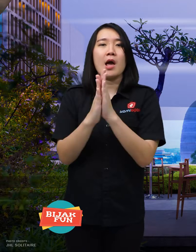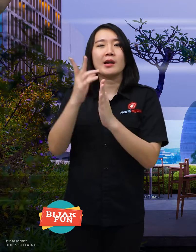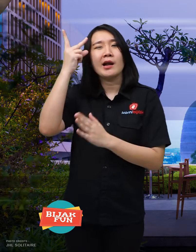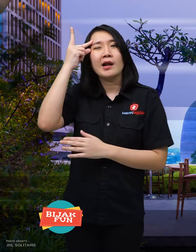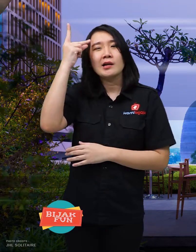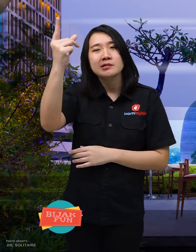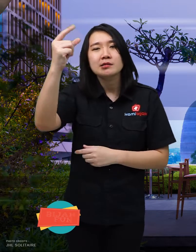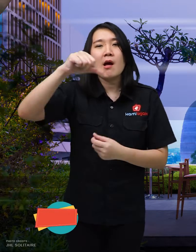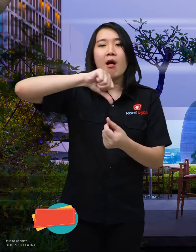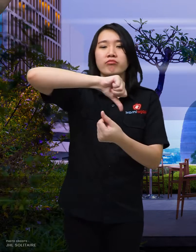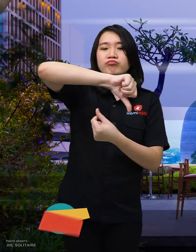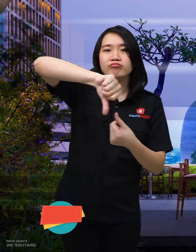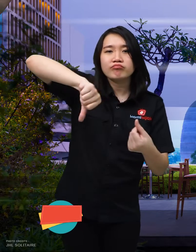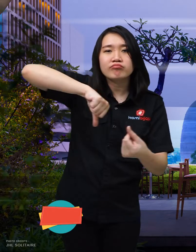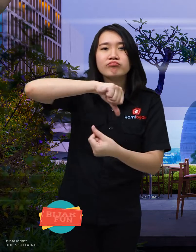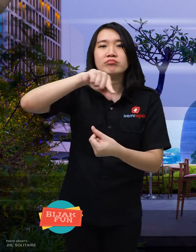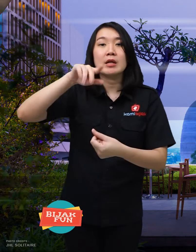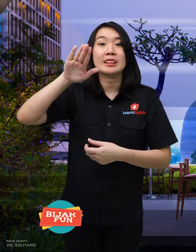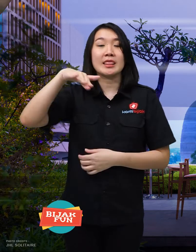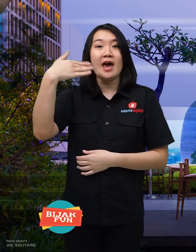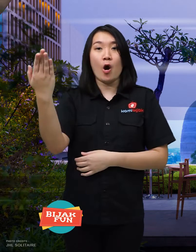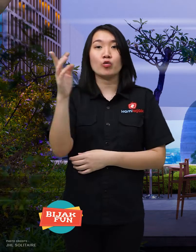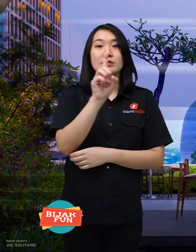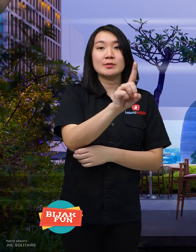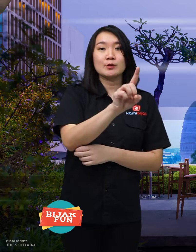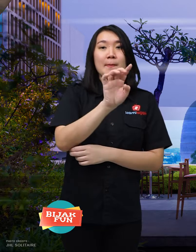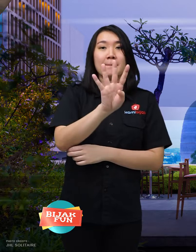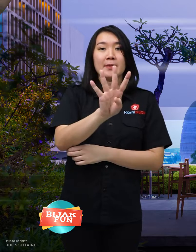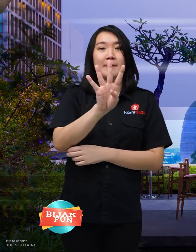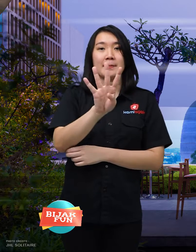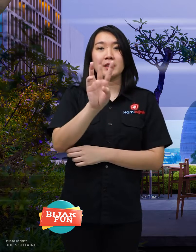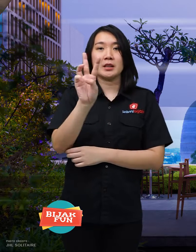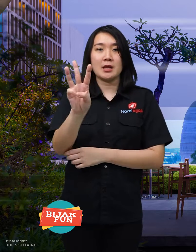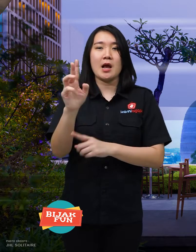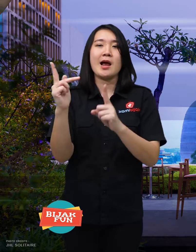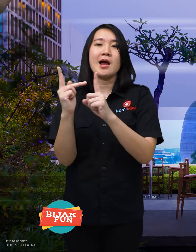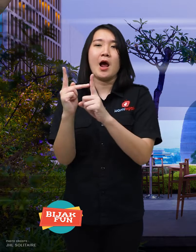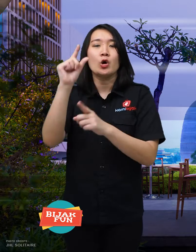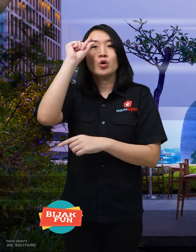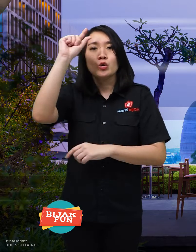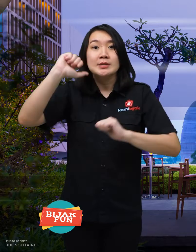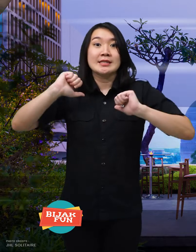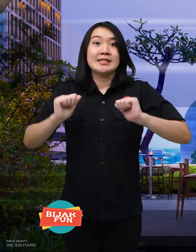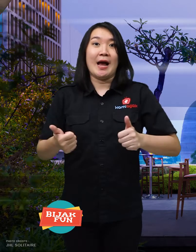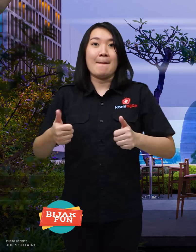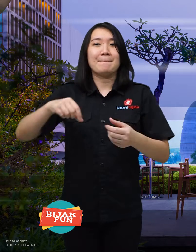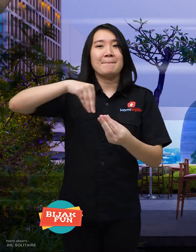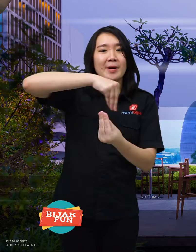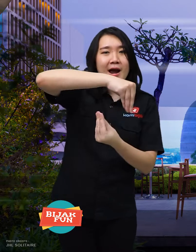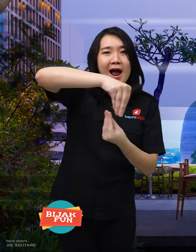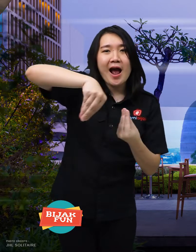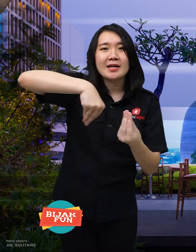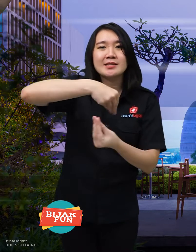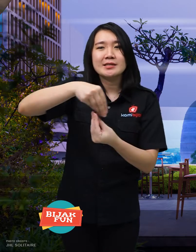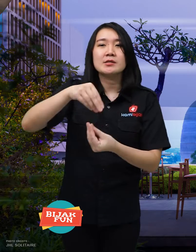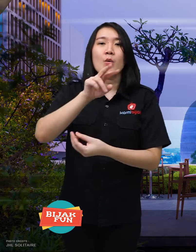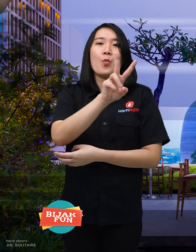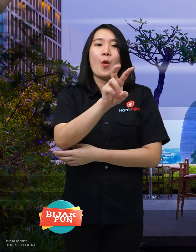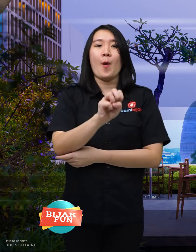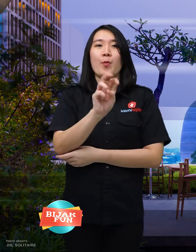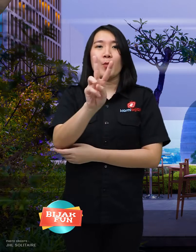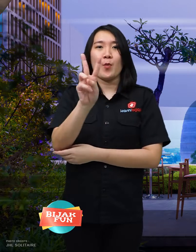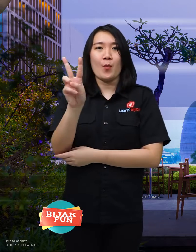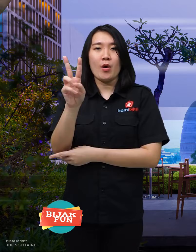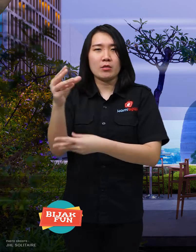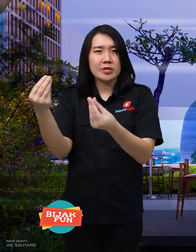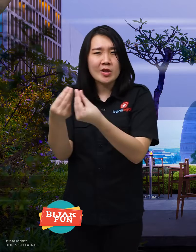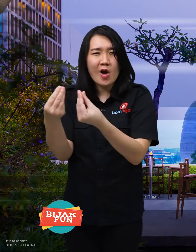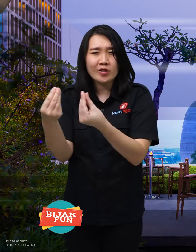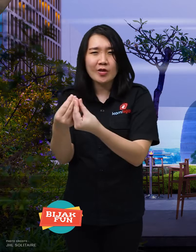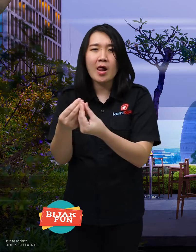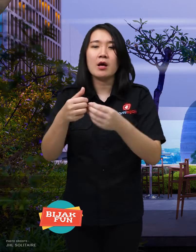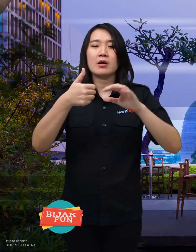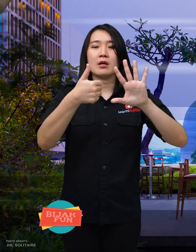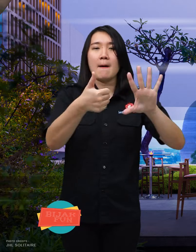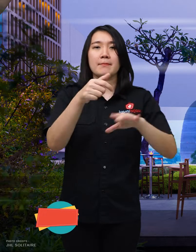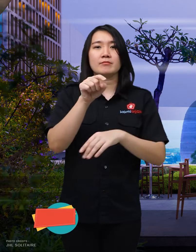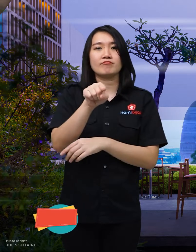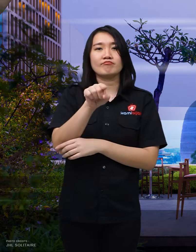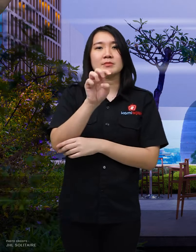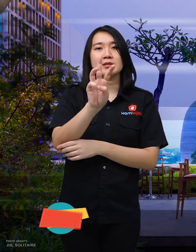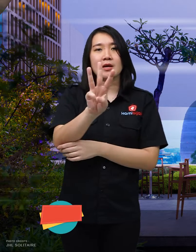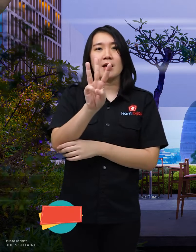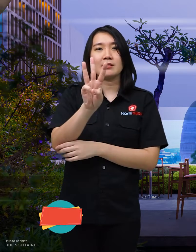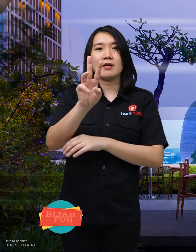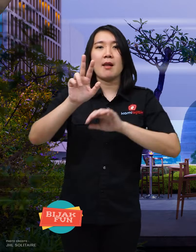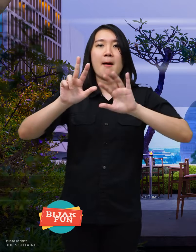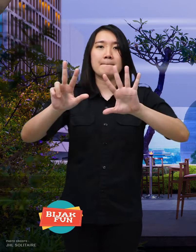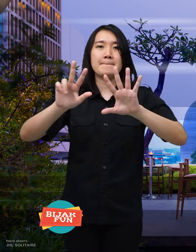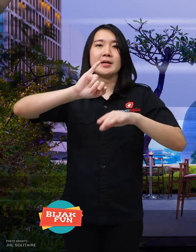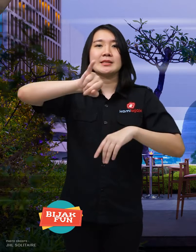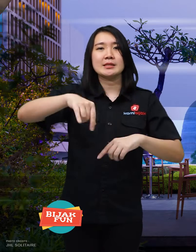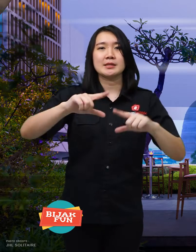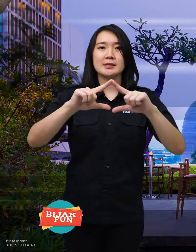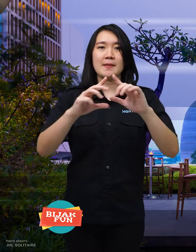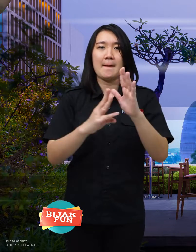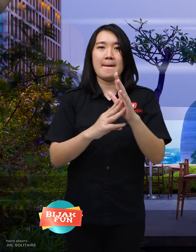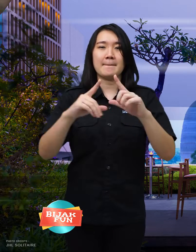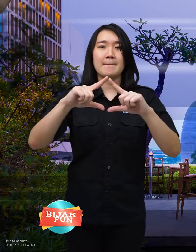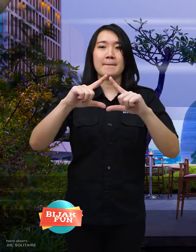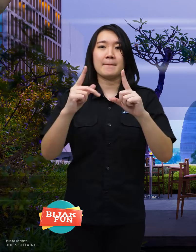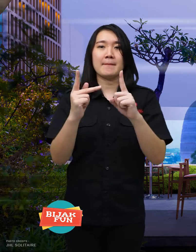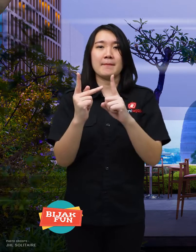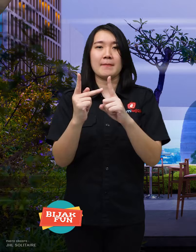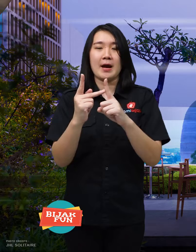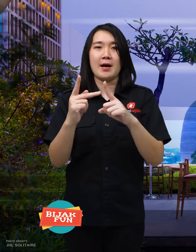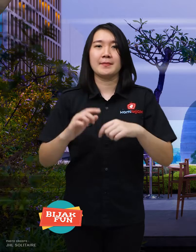and Hajj plans in 1443 H to be ready for Hajj 2022 with a total of 6,338 pilgrims.